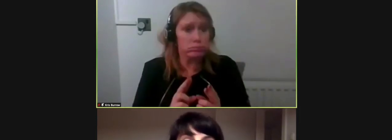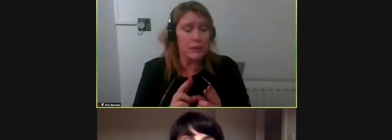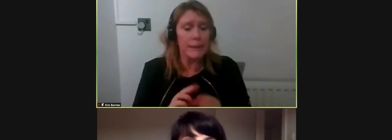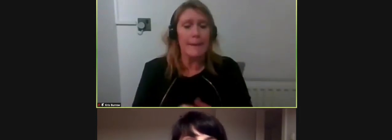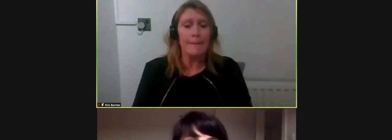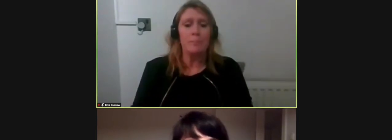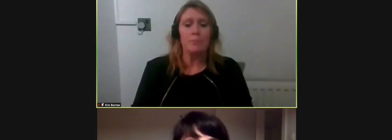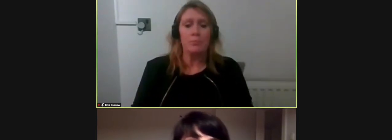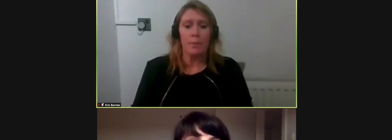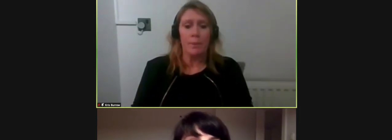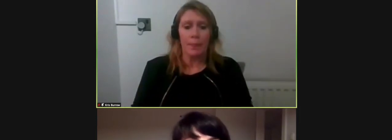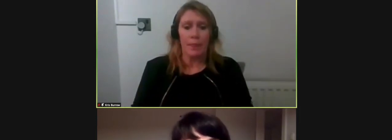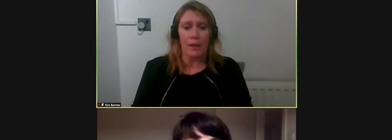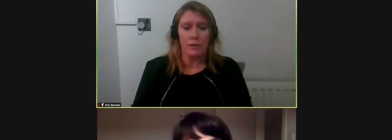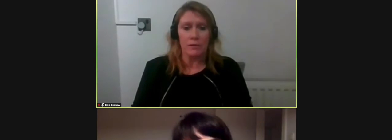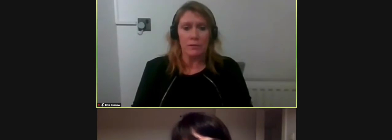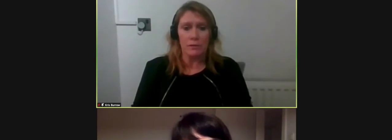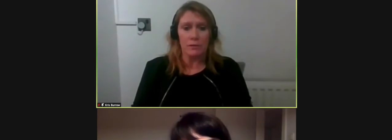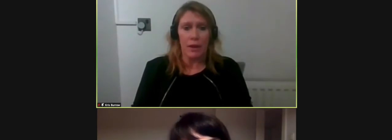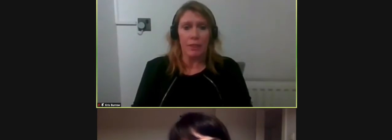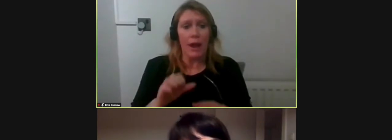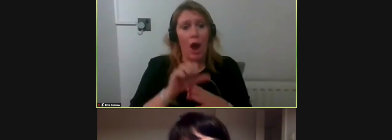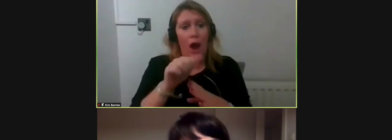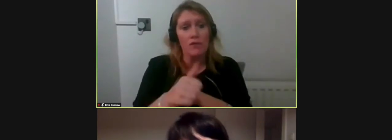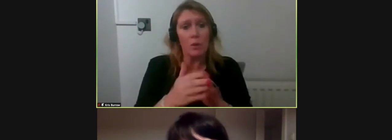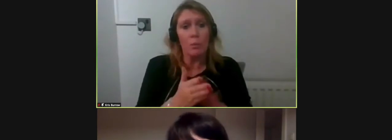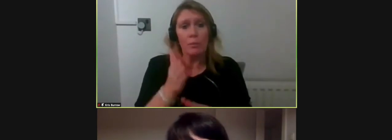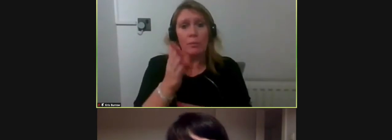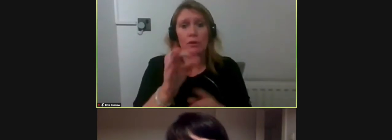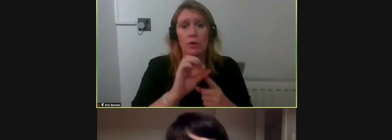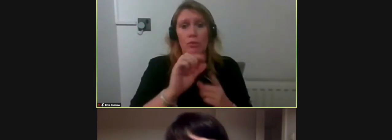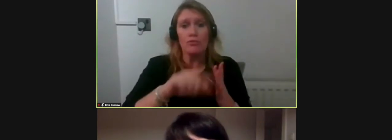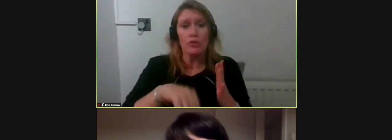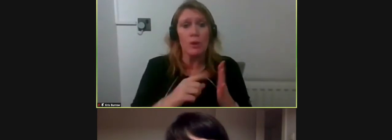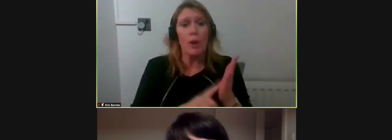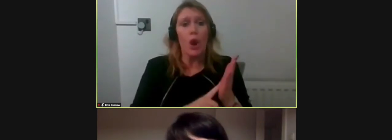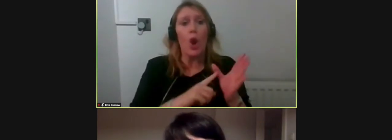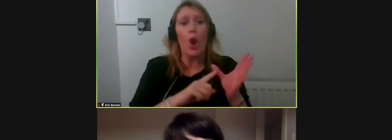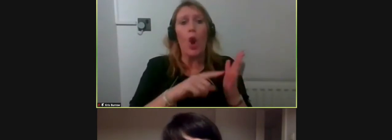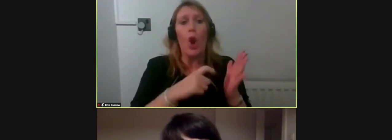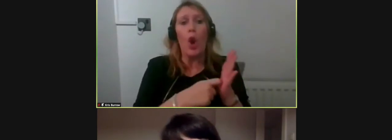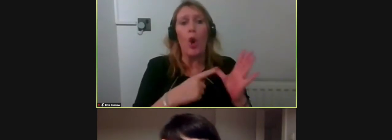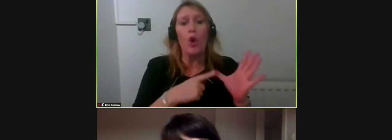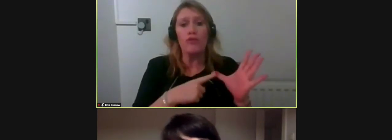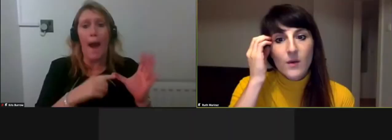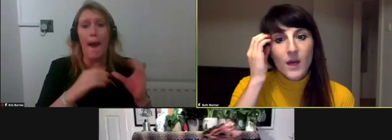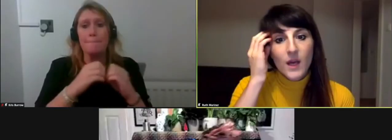to another composer, Laura Bowler, who is here with us. I just wondered, Laura,